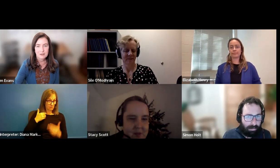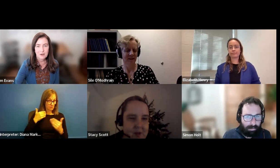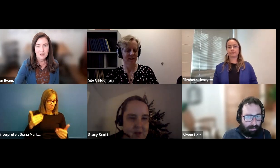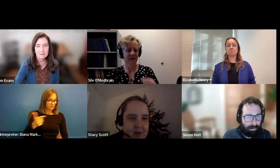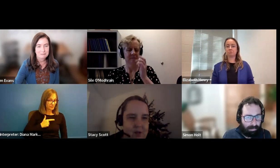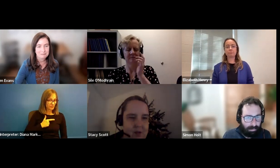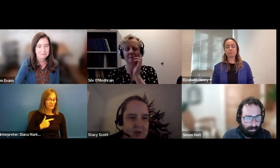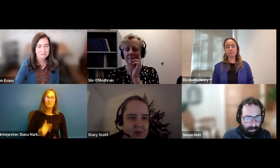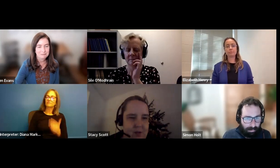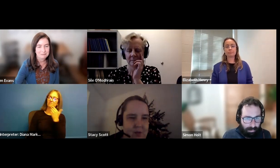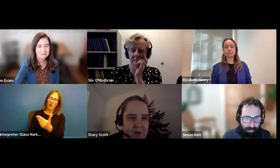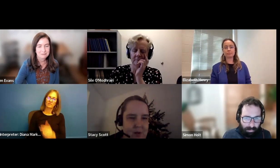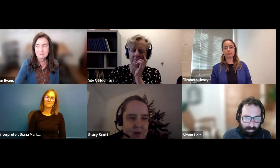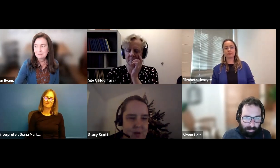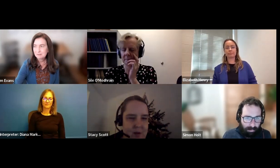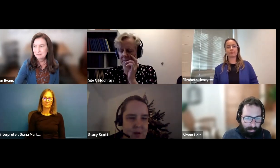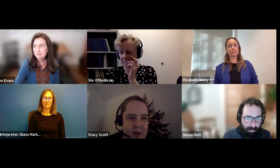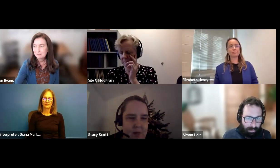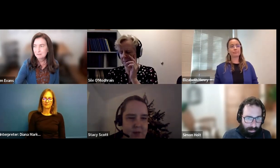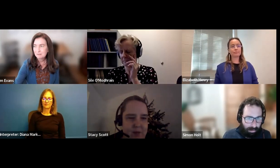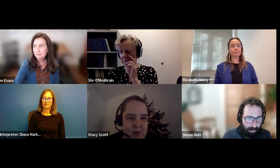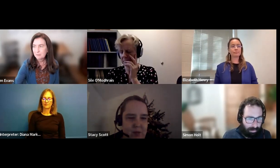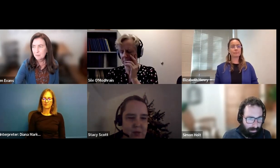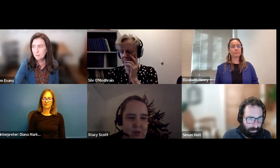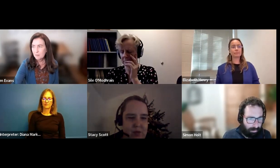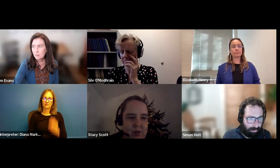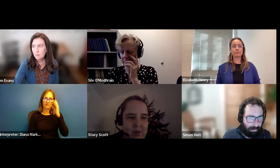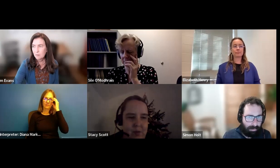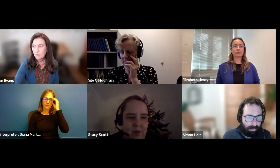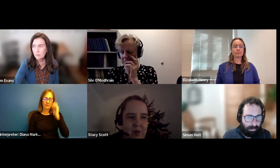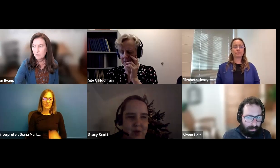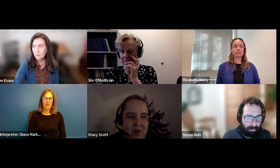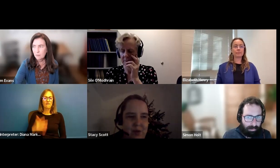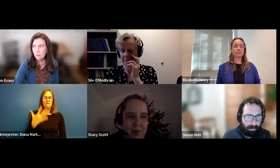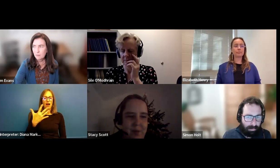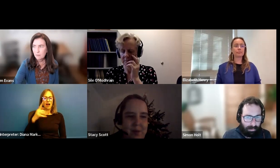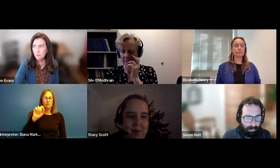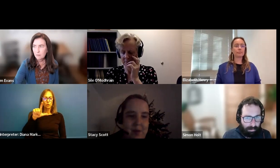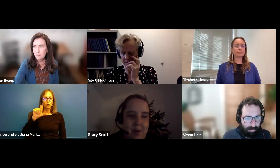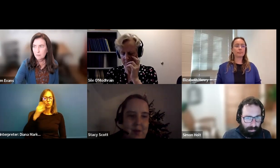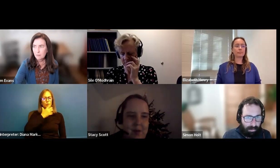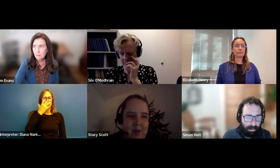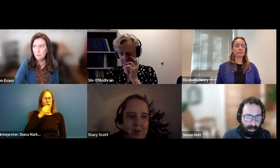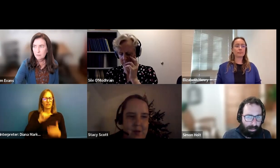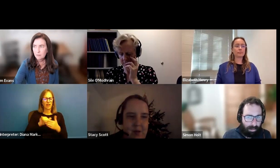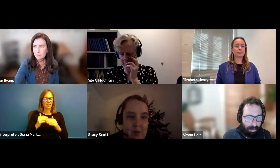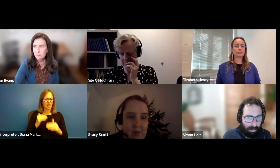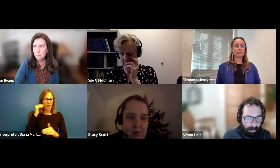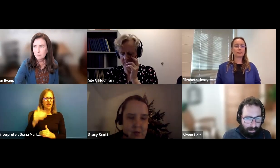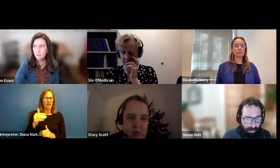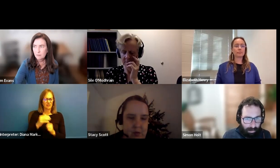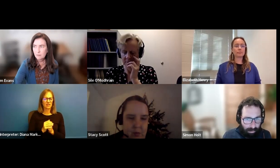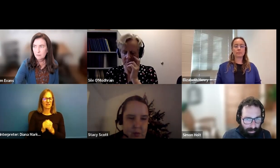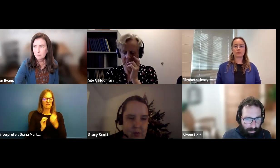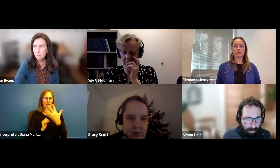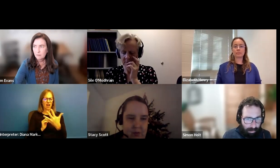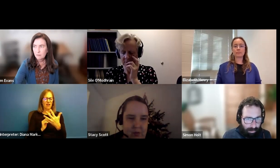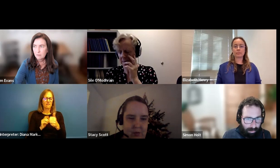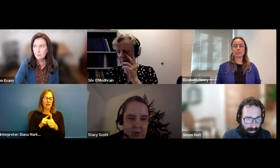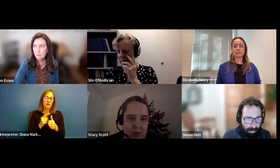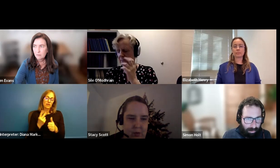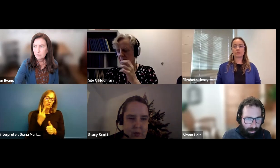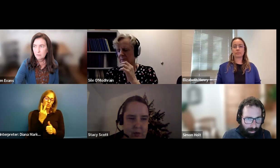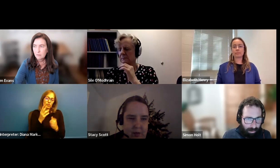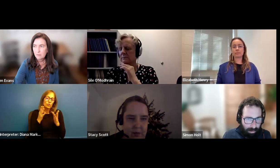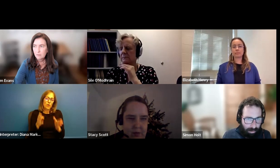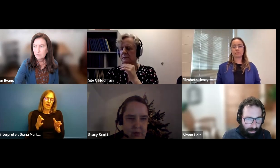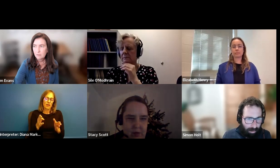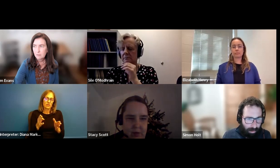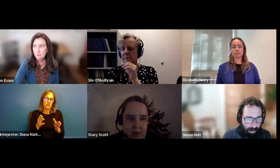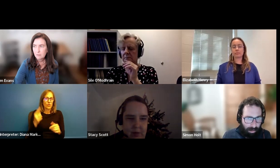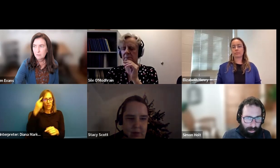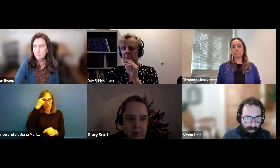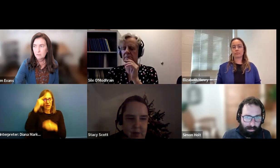Stacy Scott: So? Um I I five tools is um is a lot. Um, but I think I mean certainly. There, there's two ways to to look at your Pdf. Or to check your Pdf: